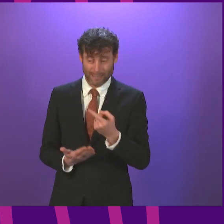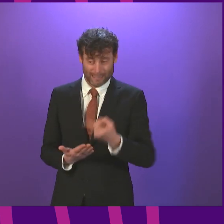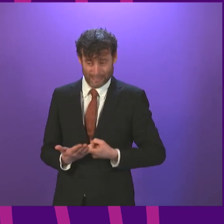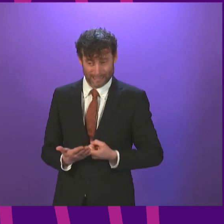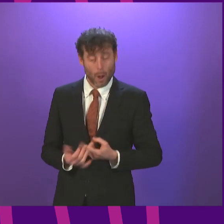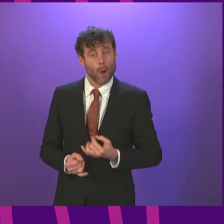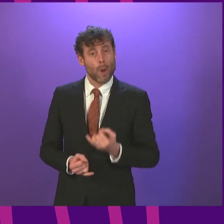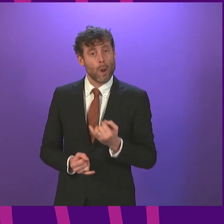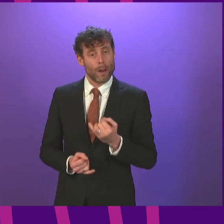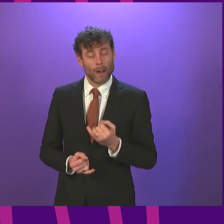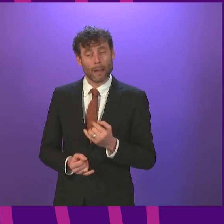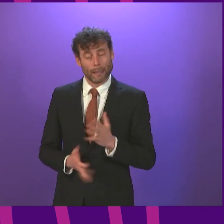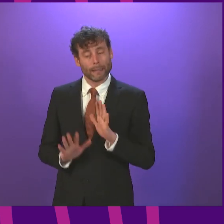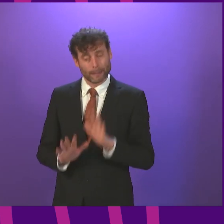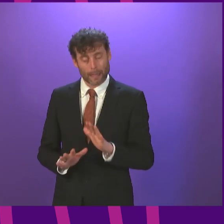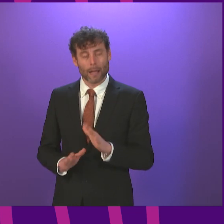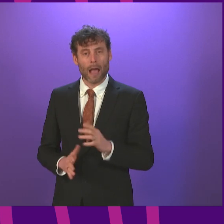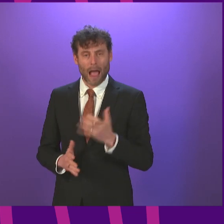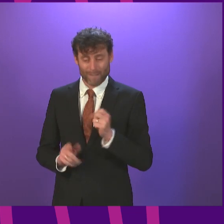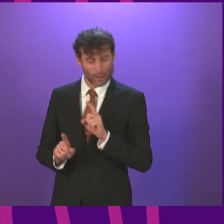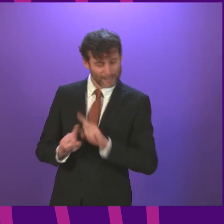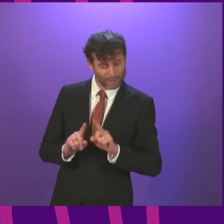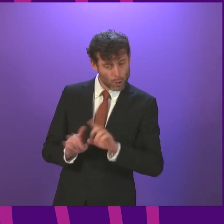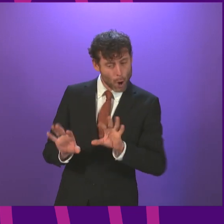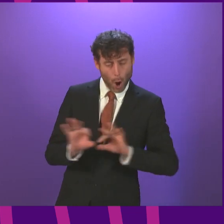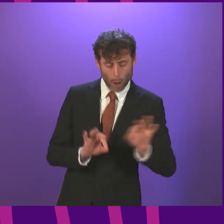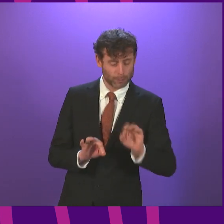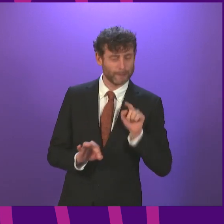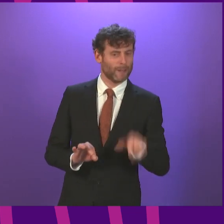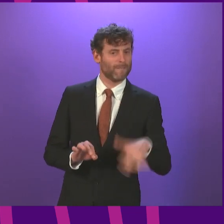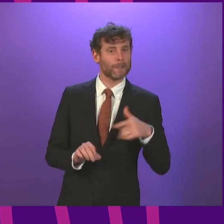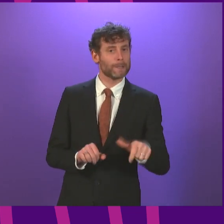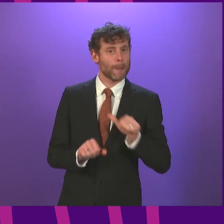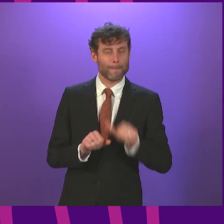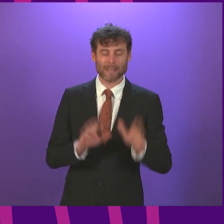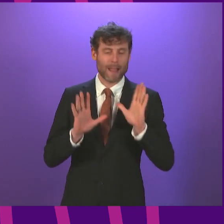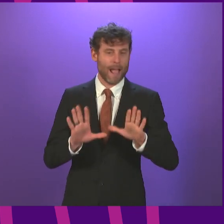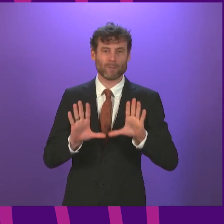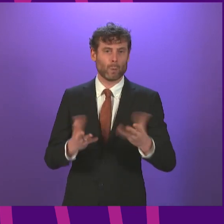That was on 6 December 2018, a month before the case was finally collapsed. What we did